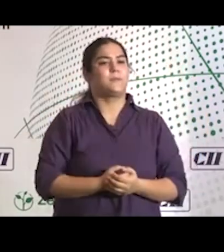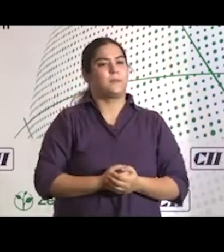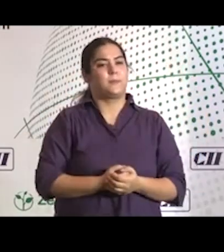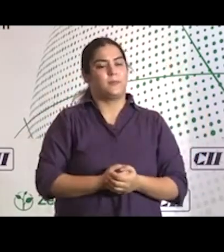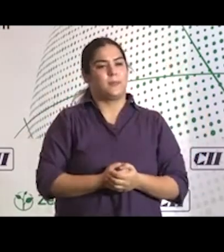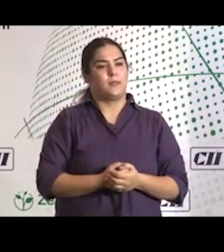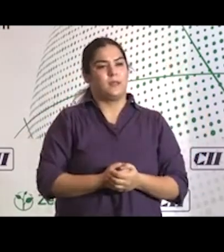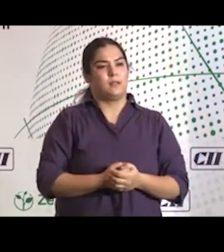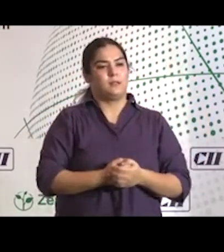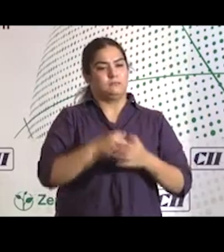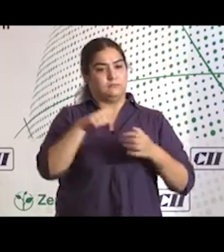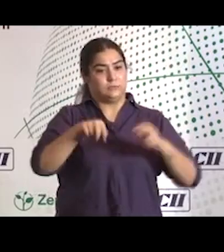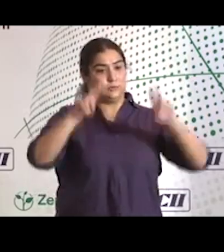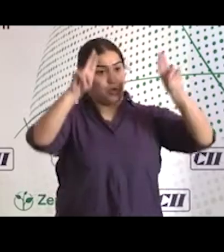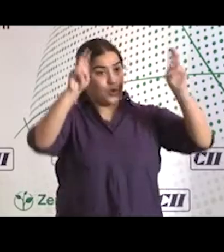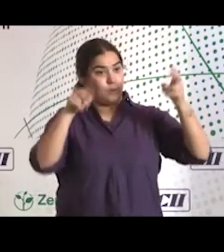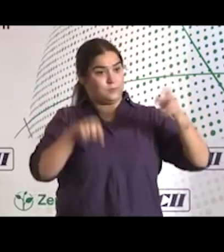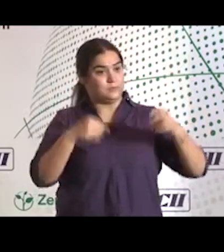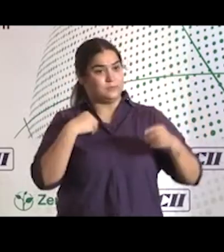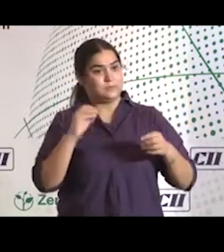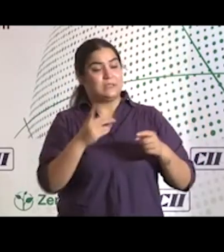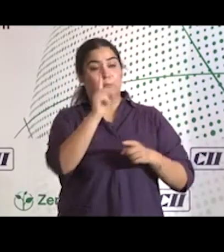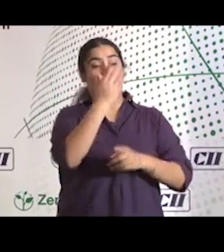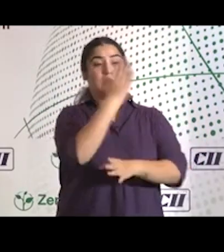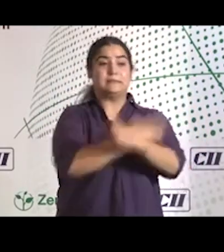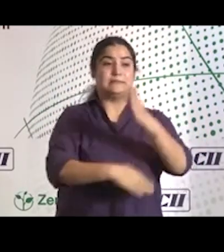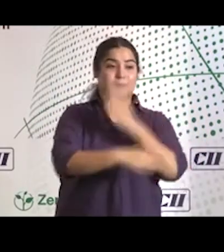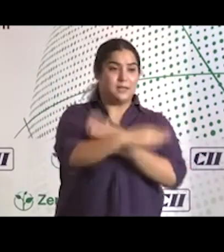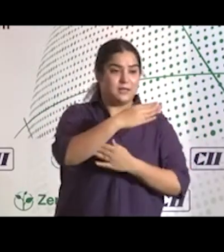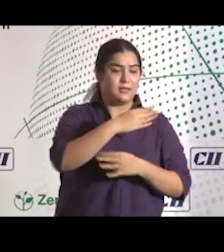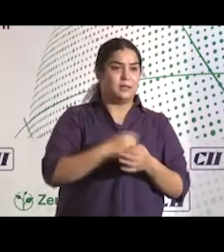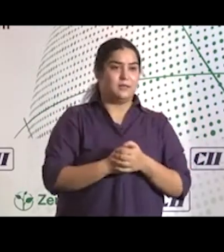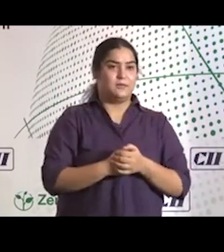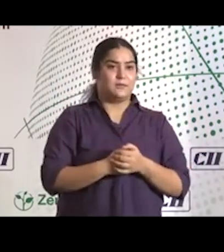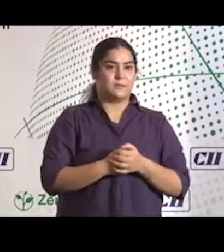on the topic of disability.